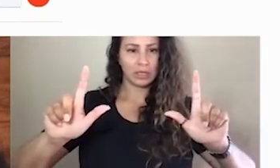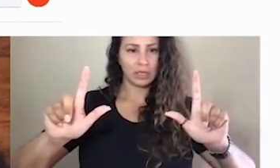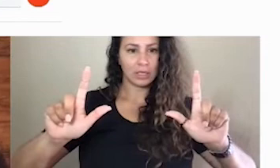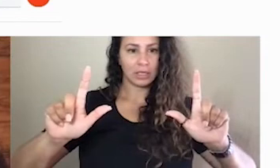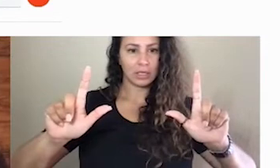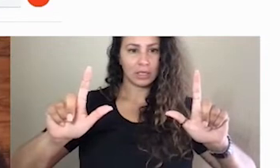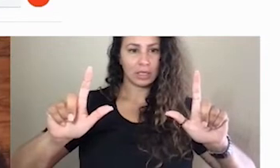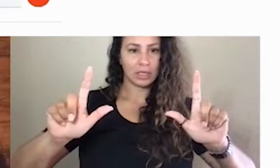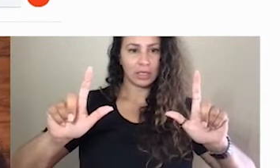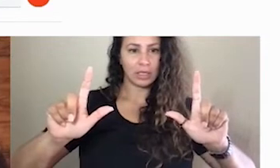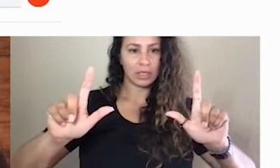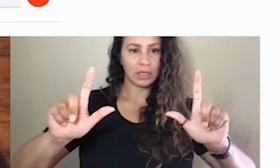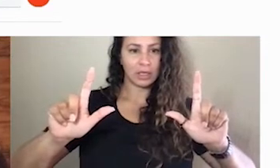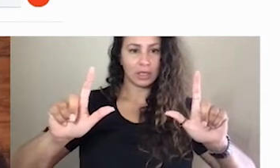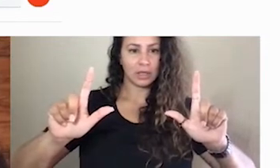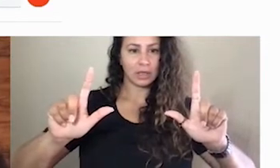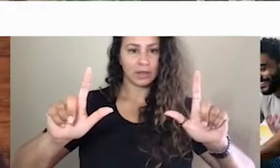OVER TO -- BACK TO THEME SETTINGS.